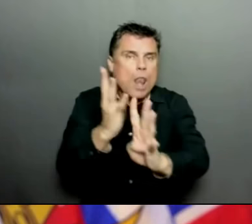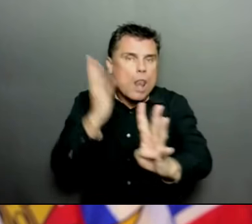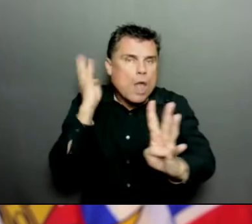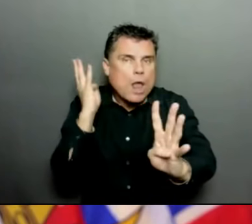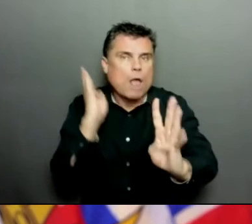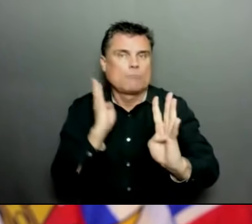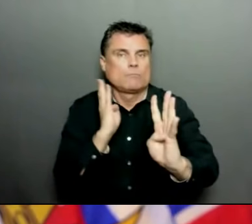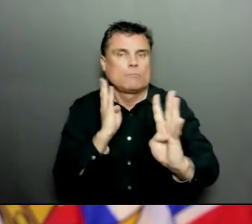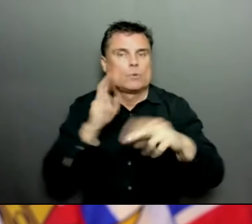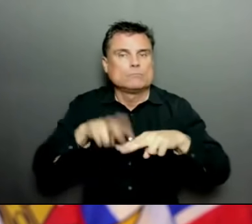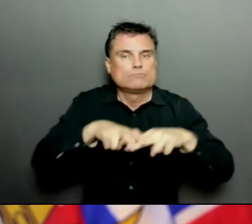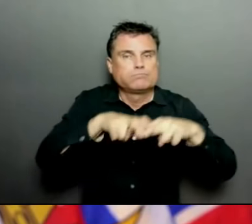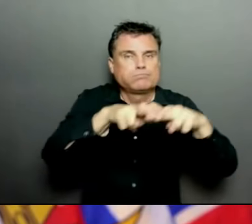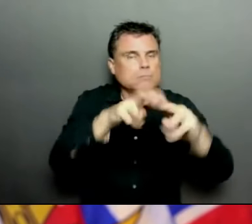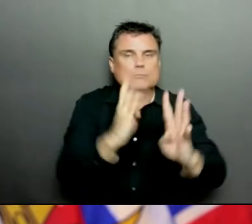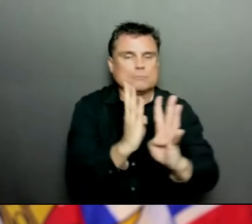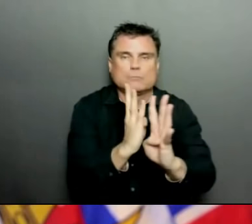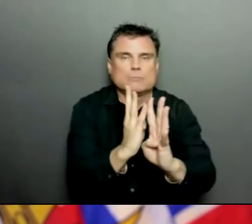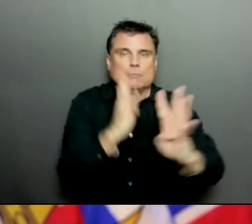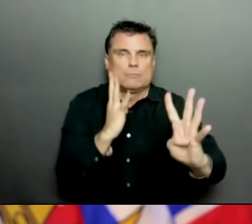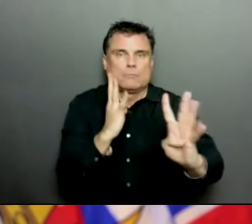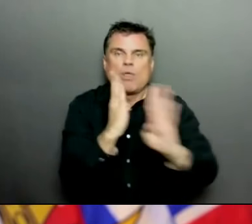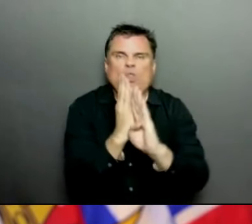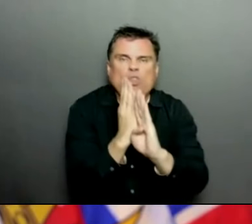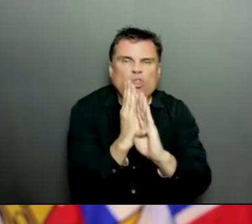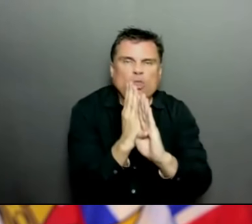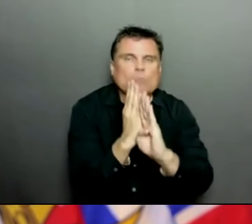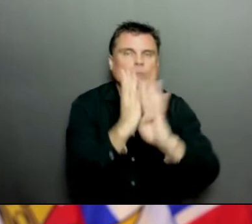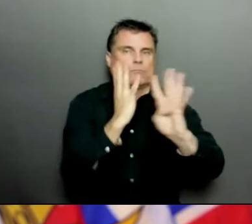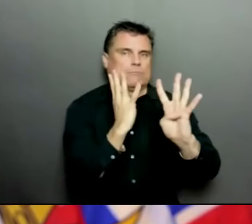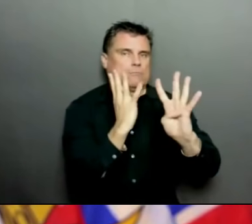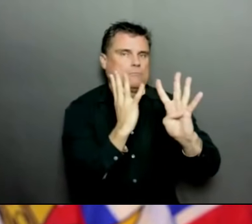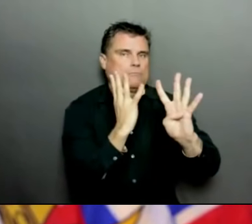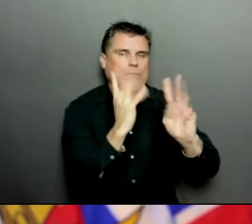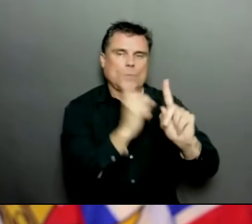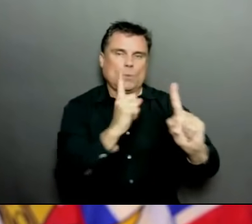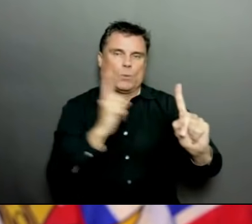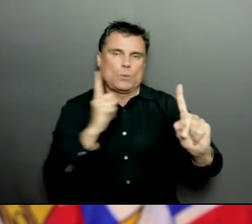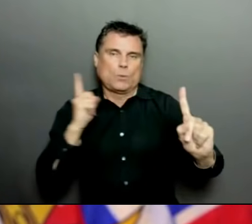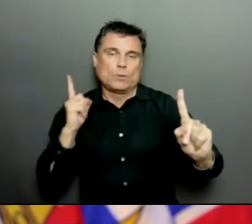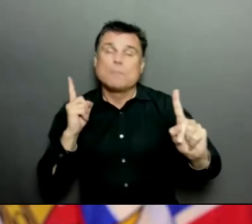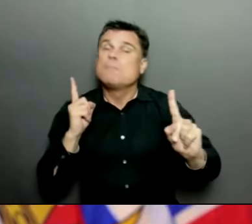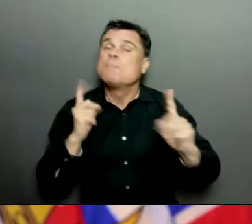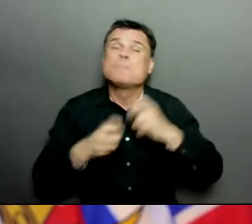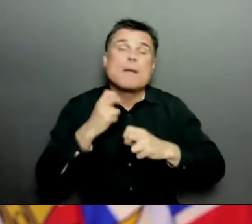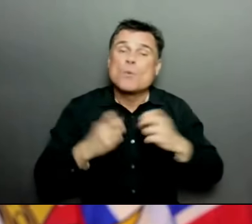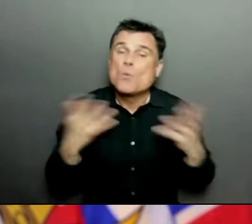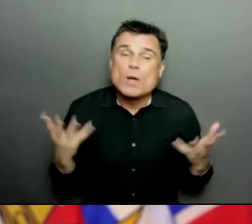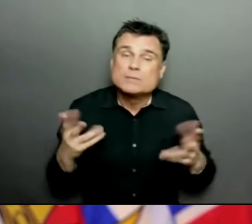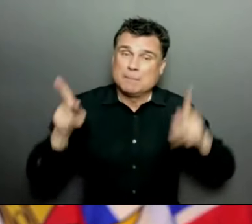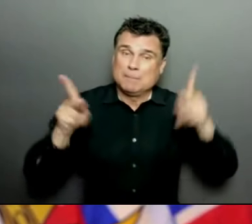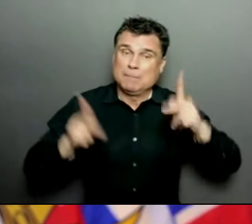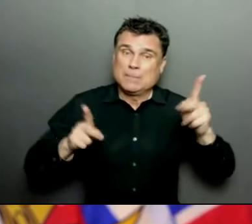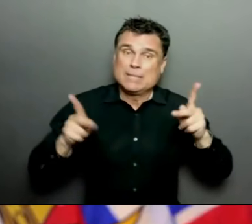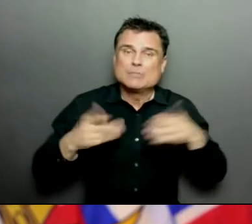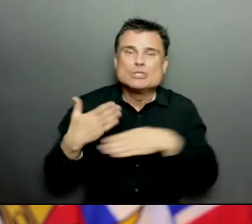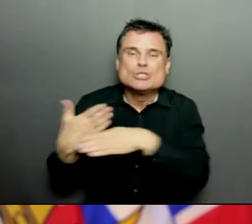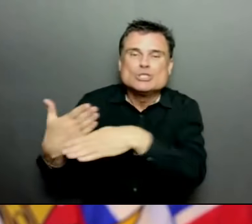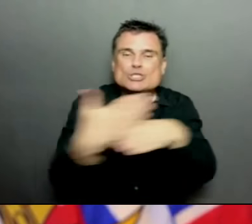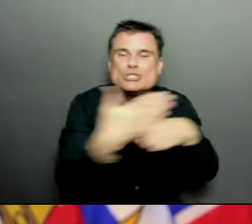the lineups and making sure that the people are not congregating. But we need people to do their own bit as well.